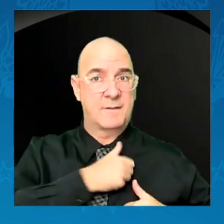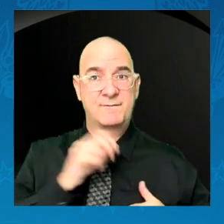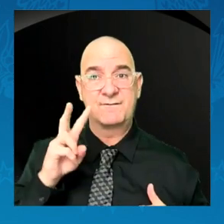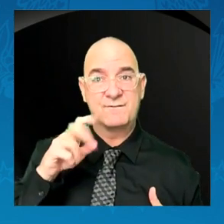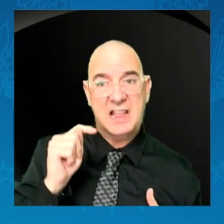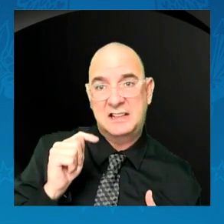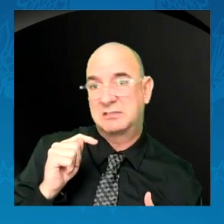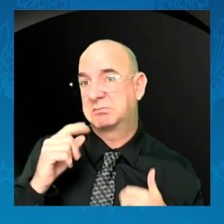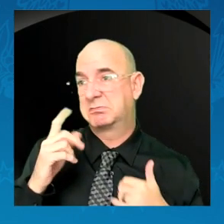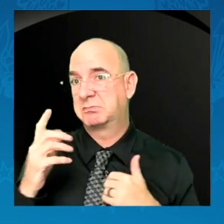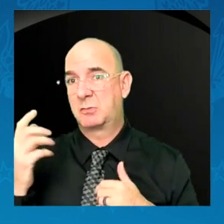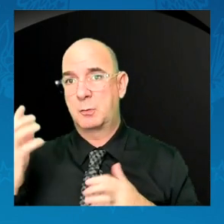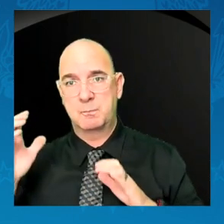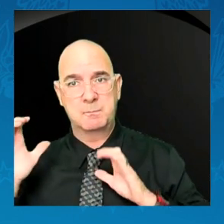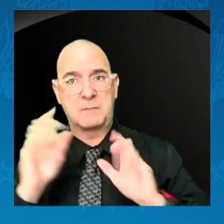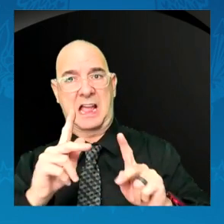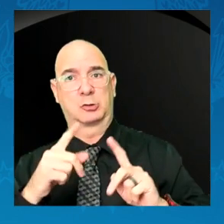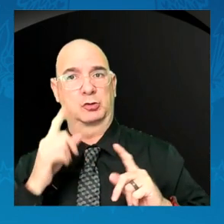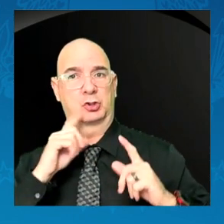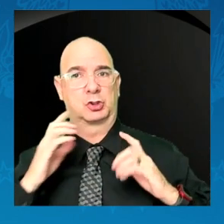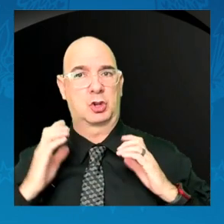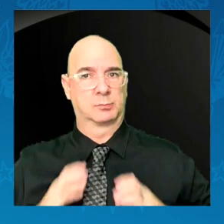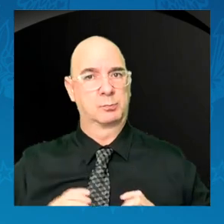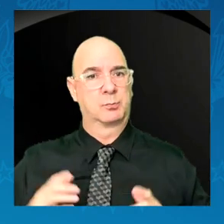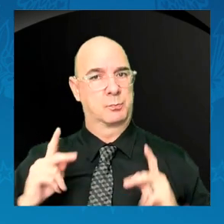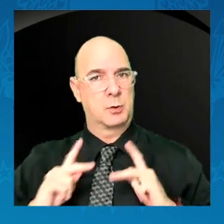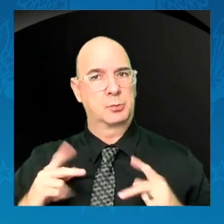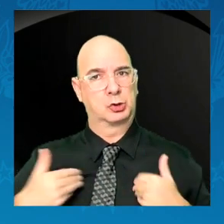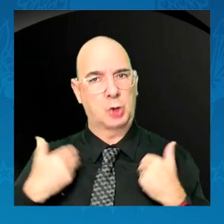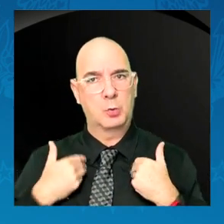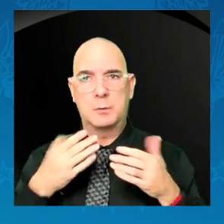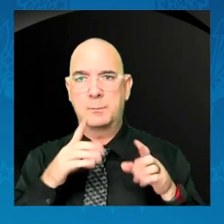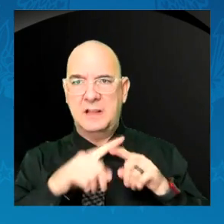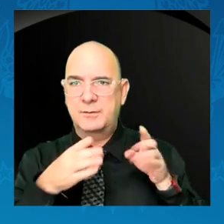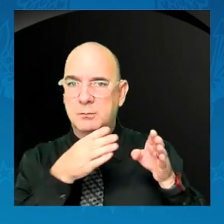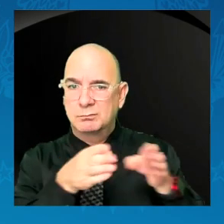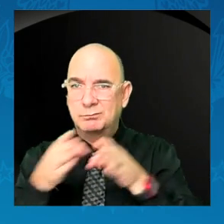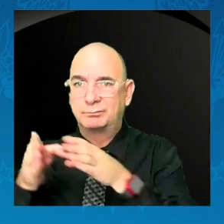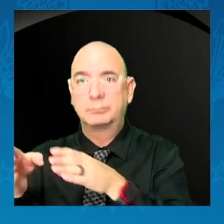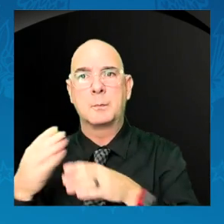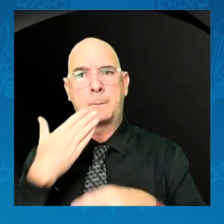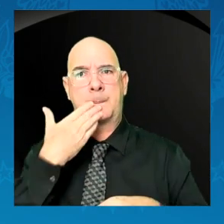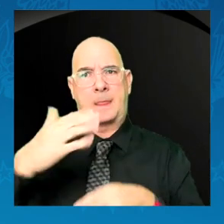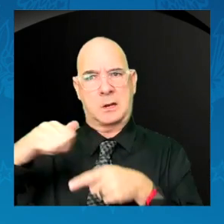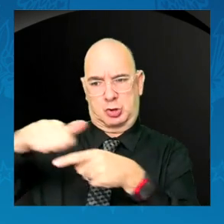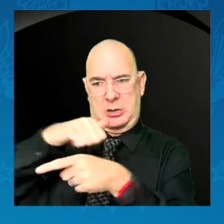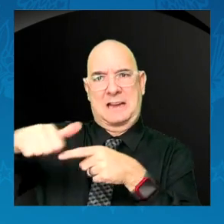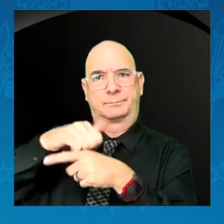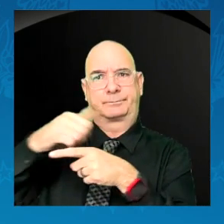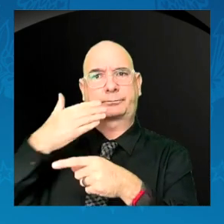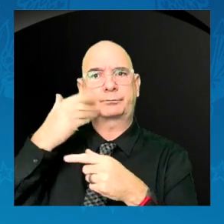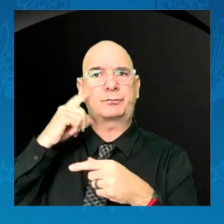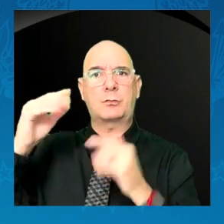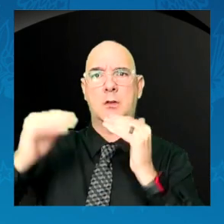while they learn and get a pathway to well-paying careers and the ability to advance in those careers. And they're also an important lever for gender equity.